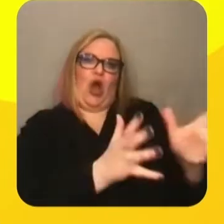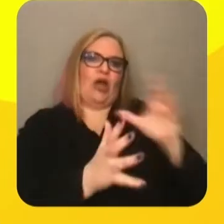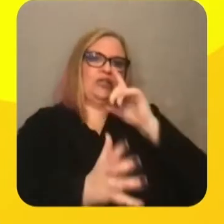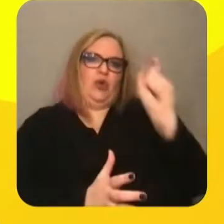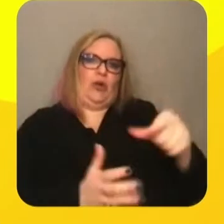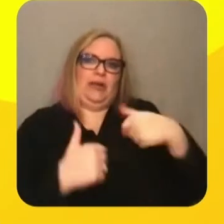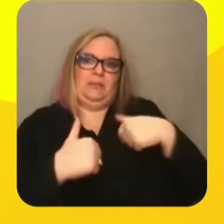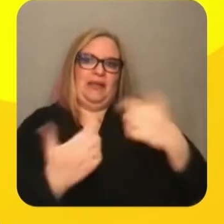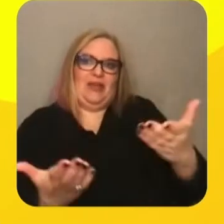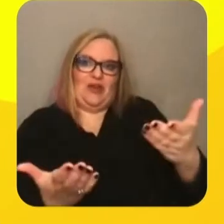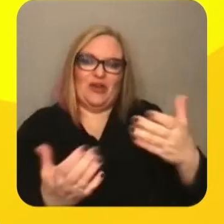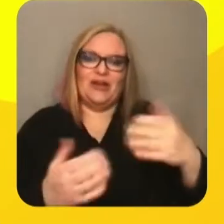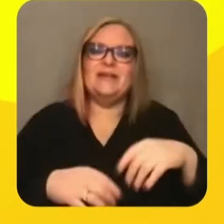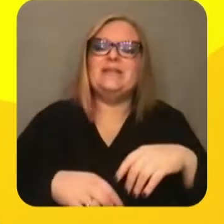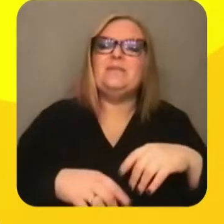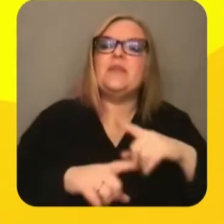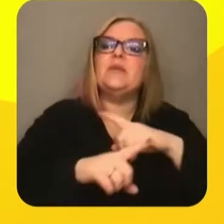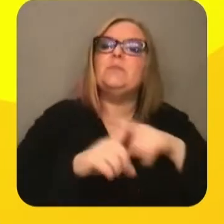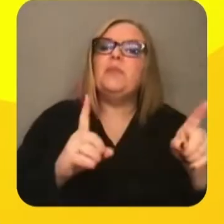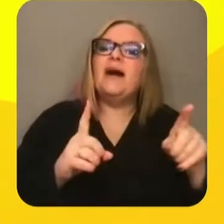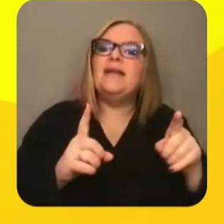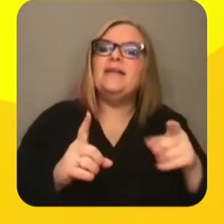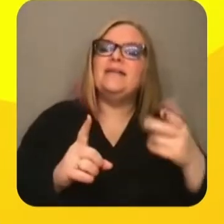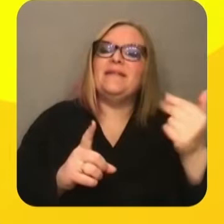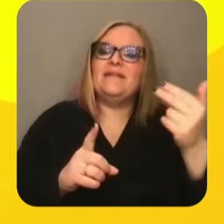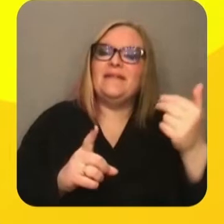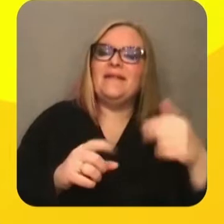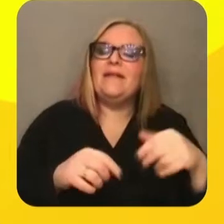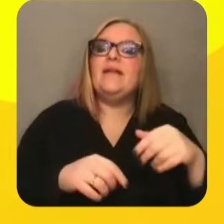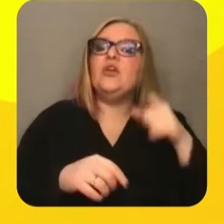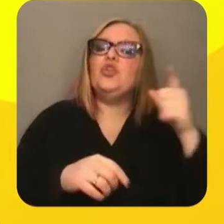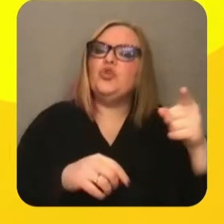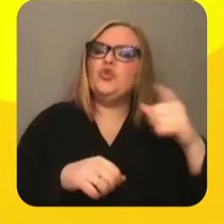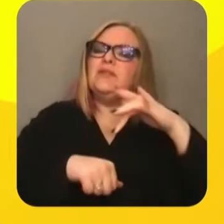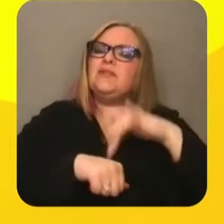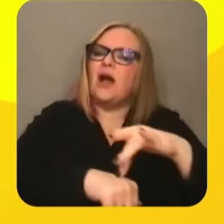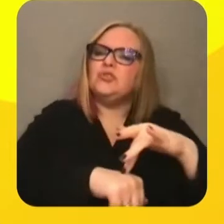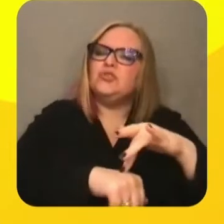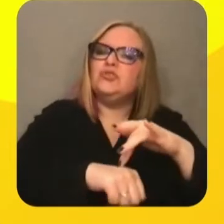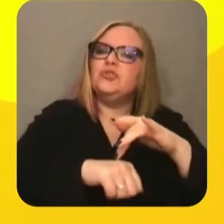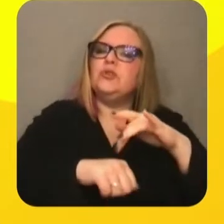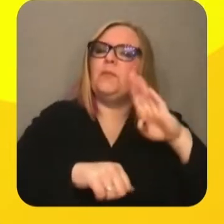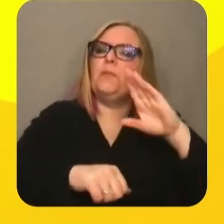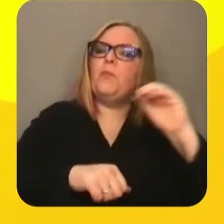But when you did touch on the work that Bo is doing and Bo I'd love to hear a little bit more.